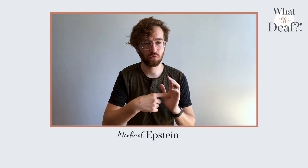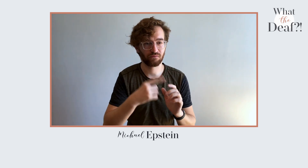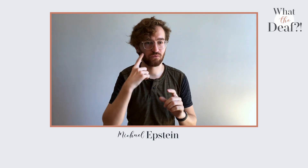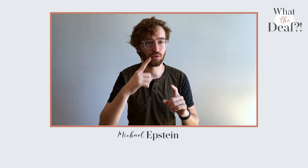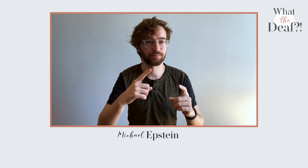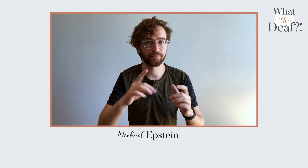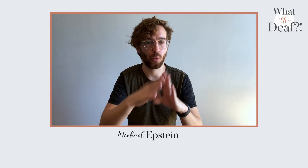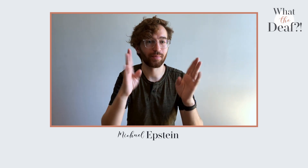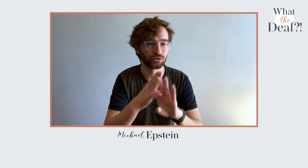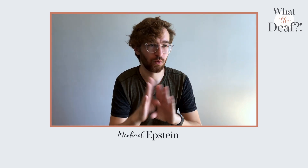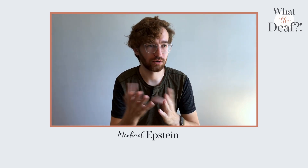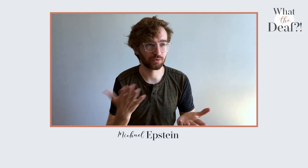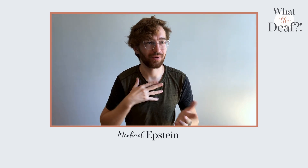when it comes to opening doors.